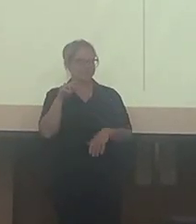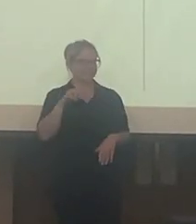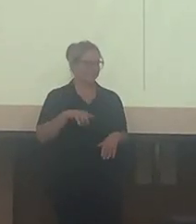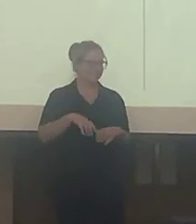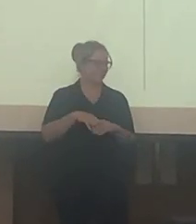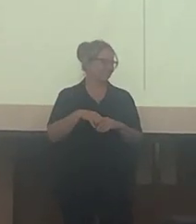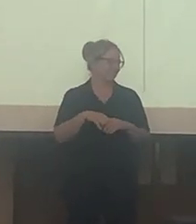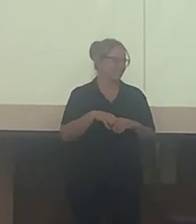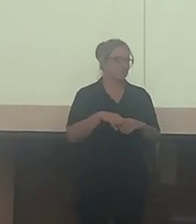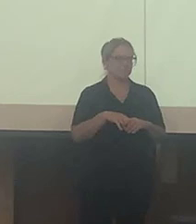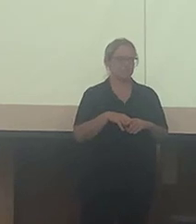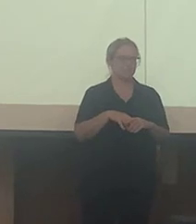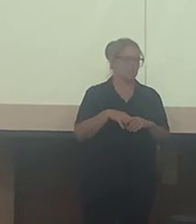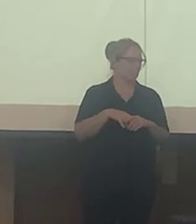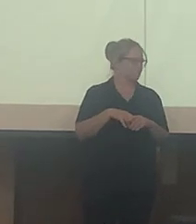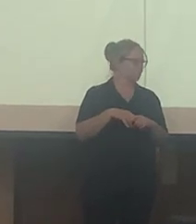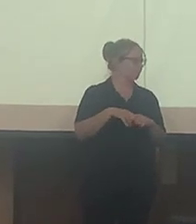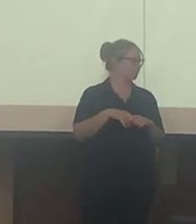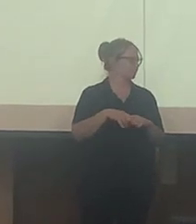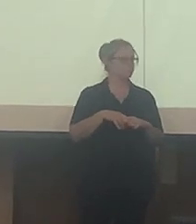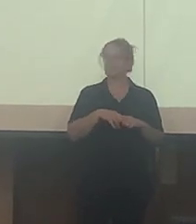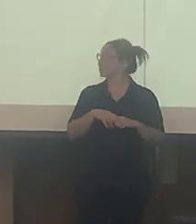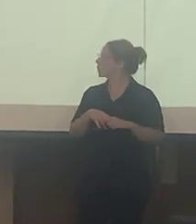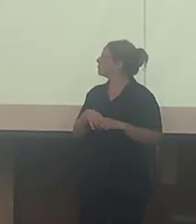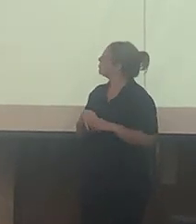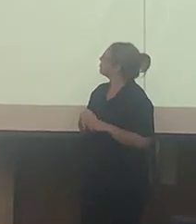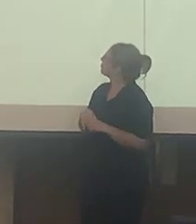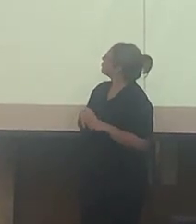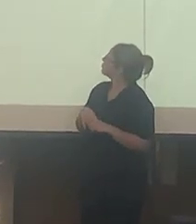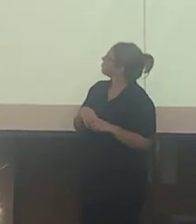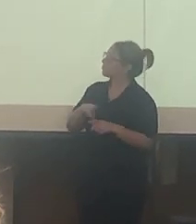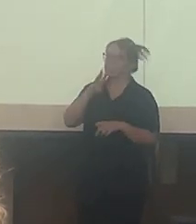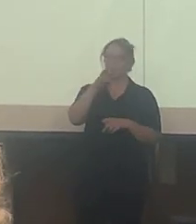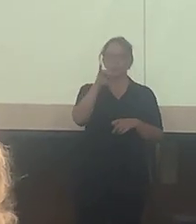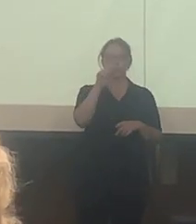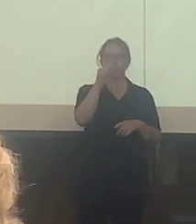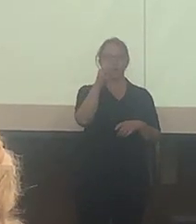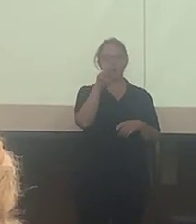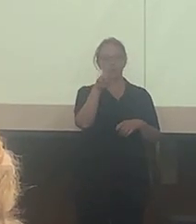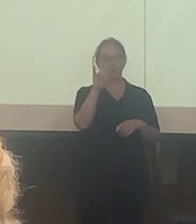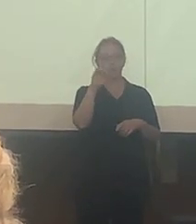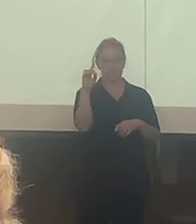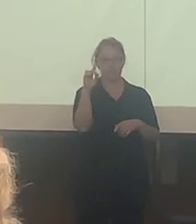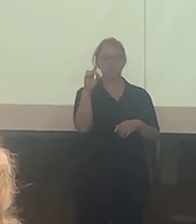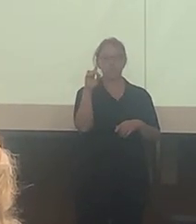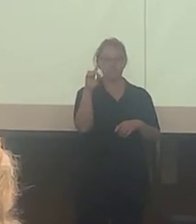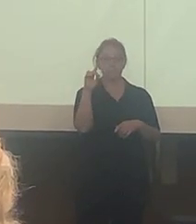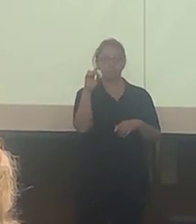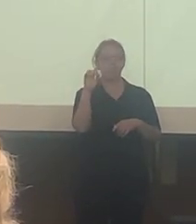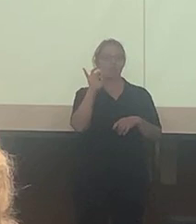so there's the wiser id that travels with you'll have a number that your child is assigned and you'll follow them all the way through until they graduate